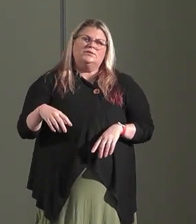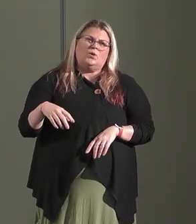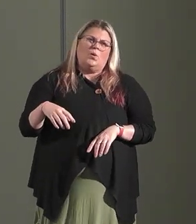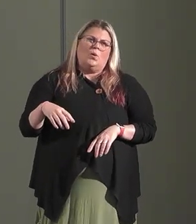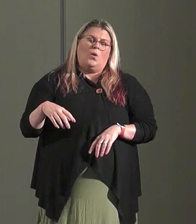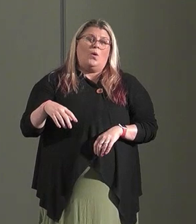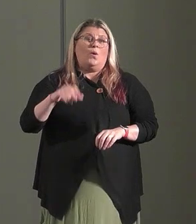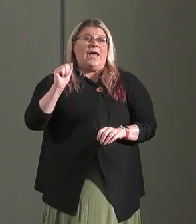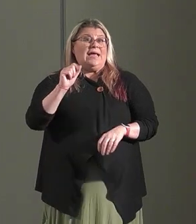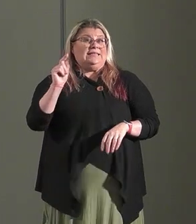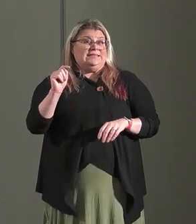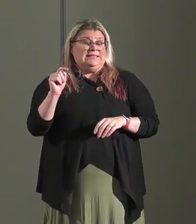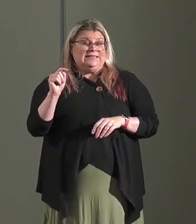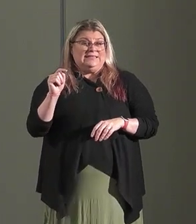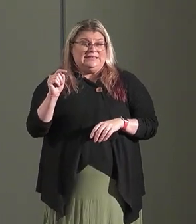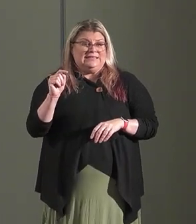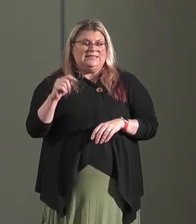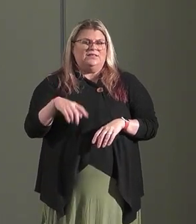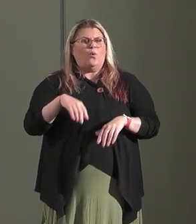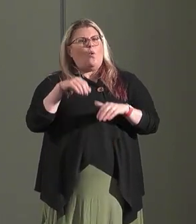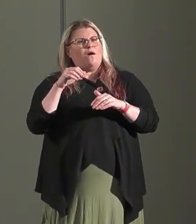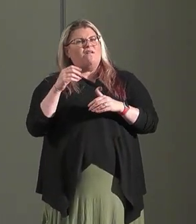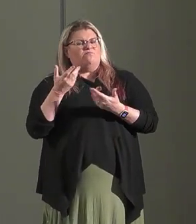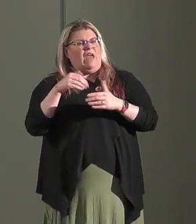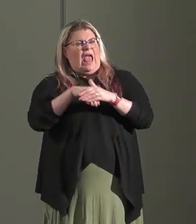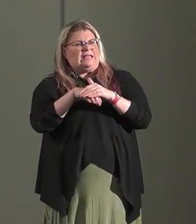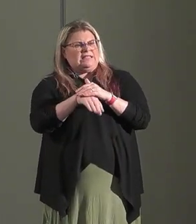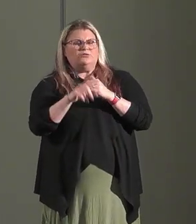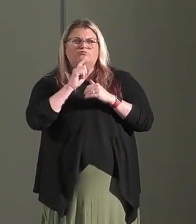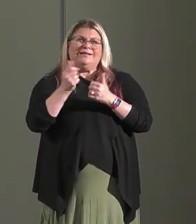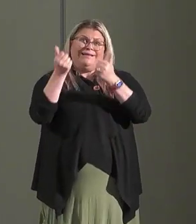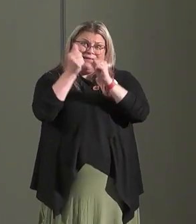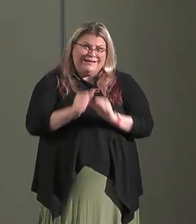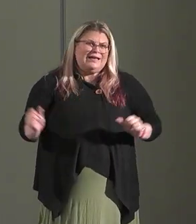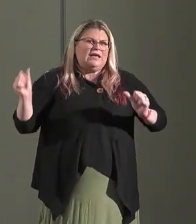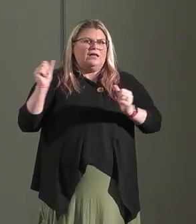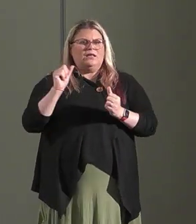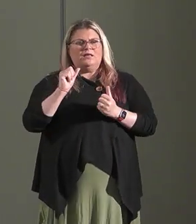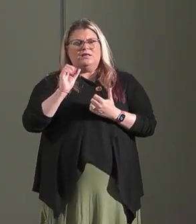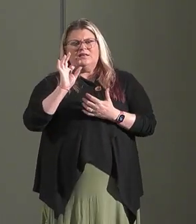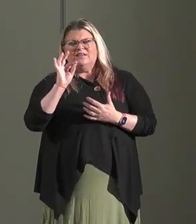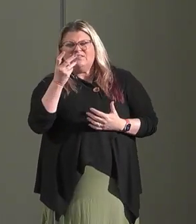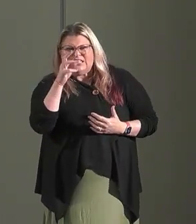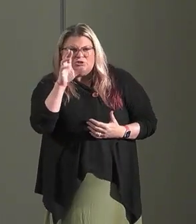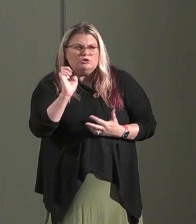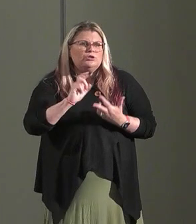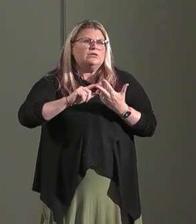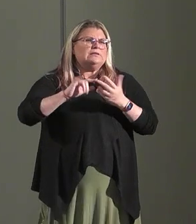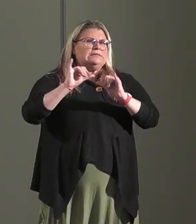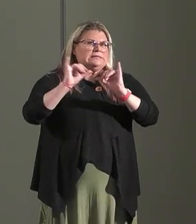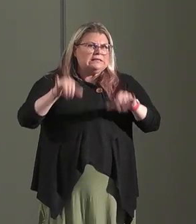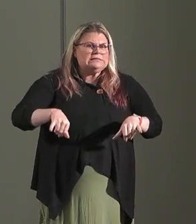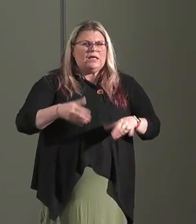Assistive technology or access is features, systems, service, tool,